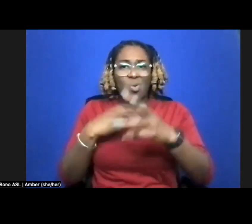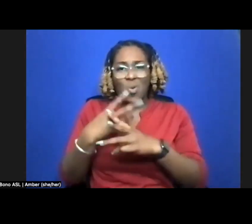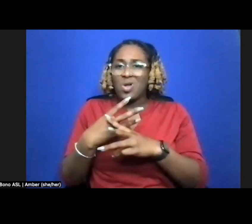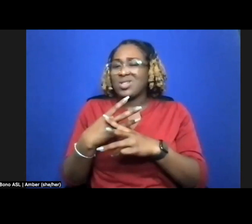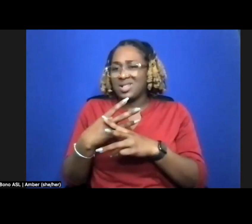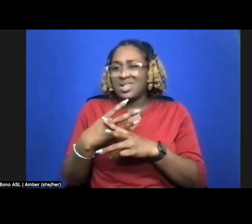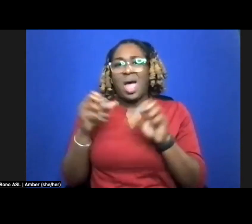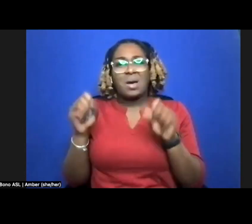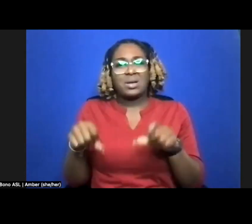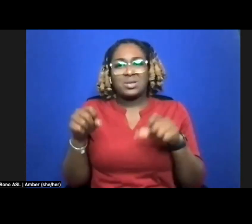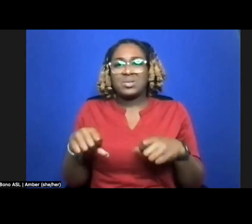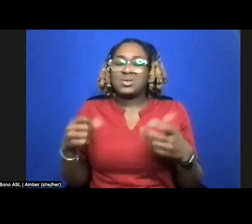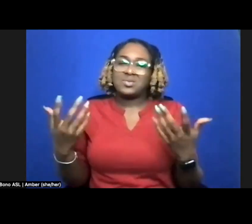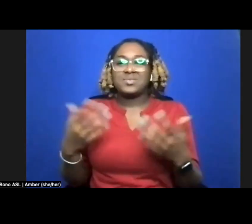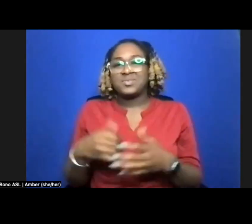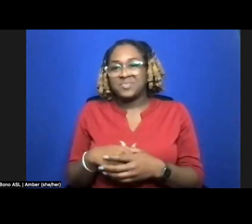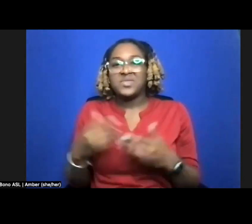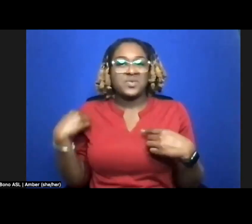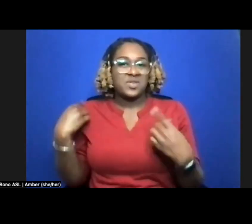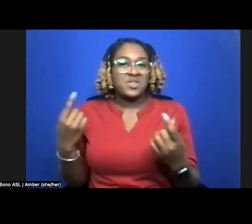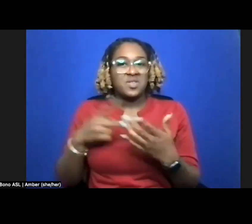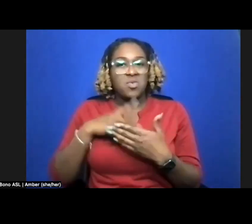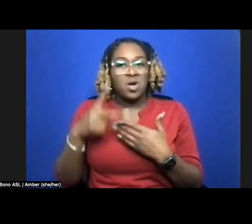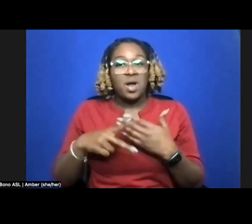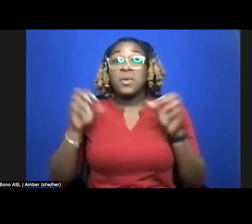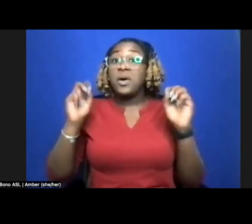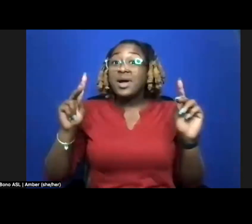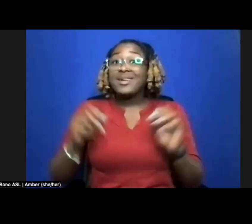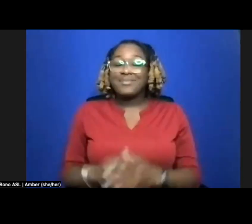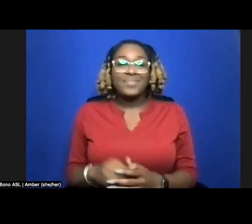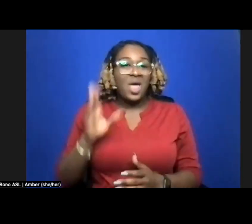MFA program. Okay, so I'm going to read a few poems.